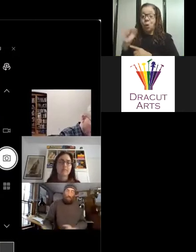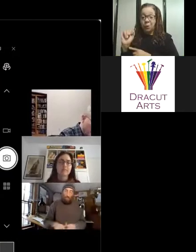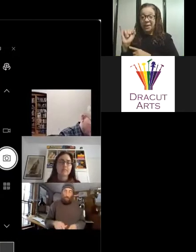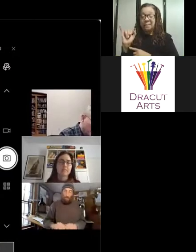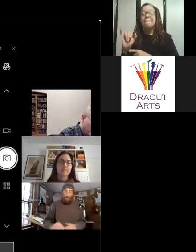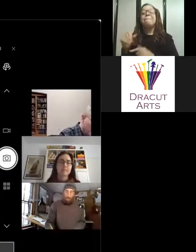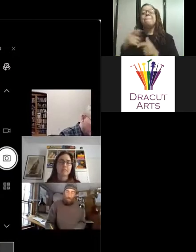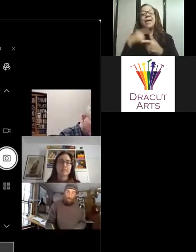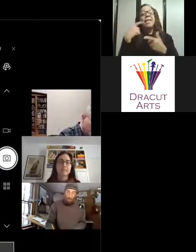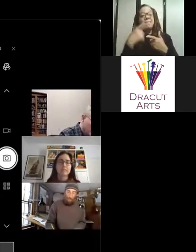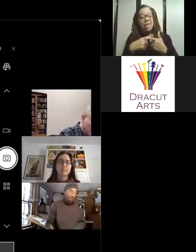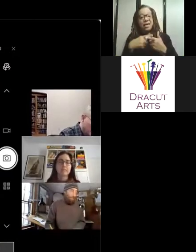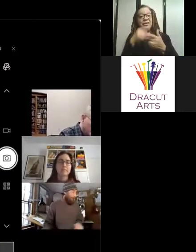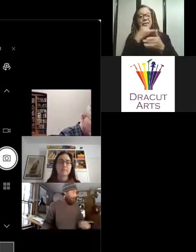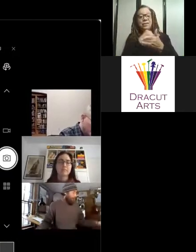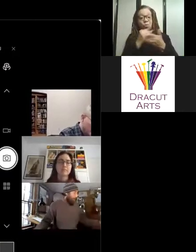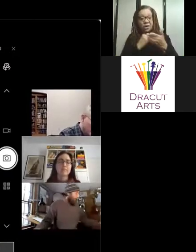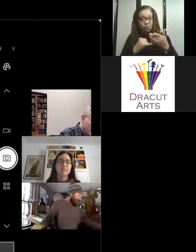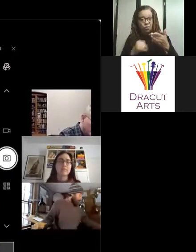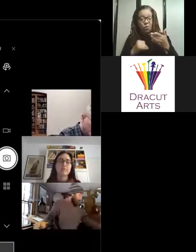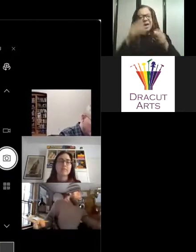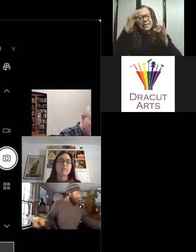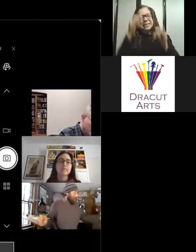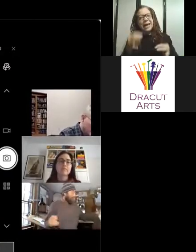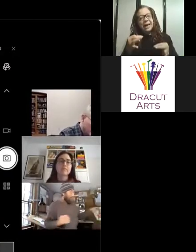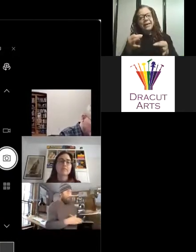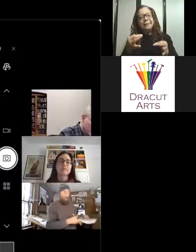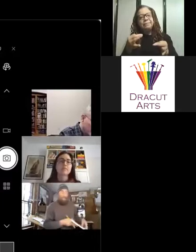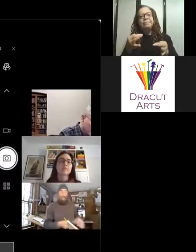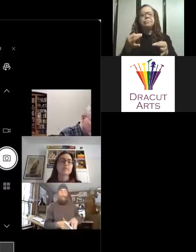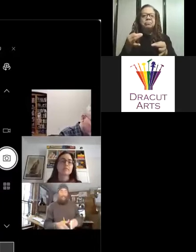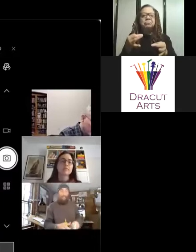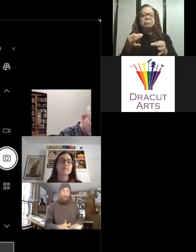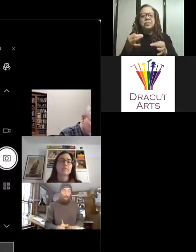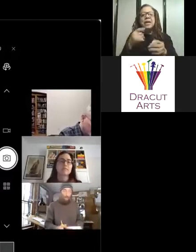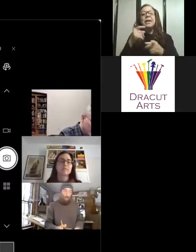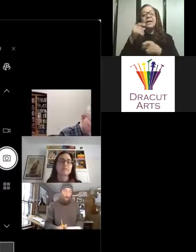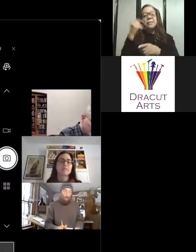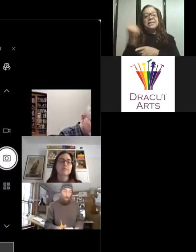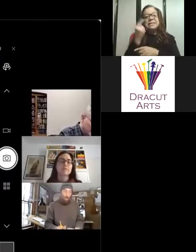in drawing him was-- I quickly decided, you know what? It was, it was a scene in that 24-hour comic,